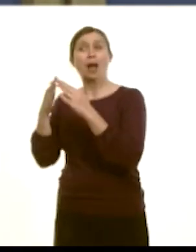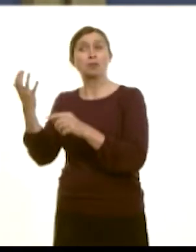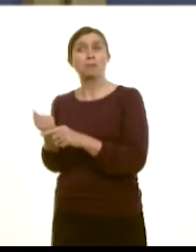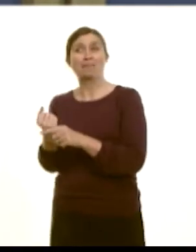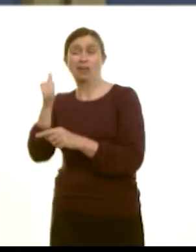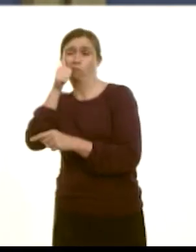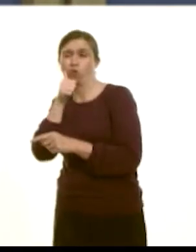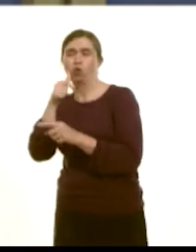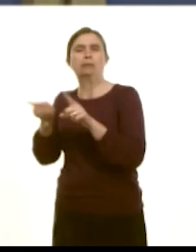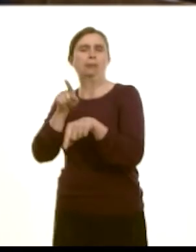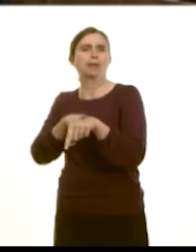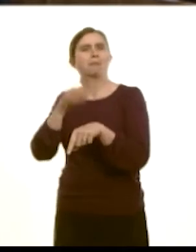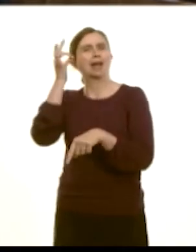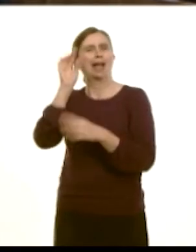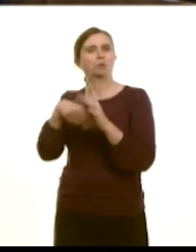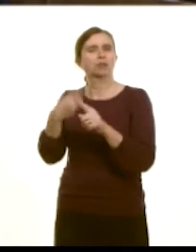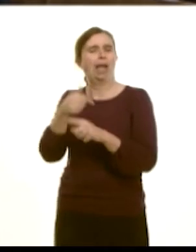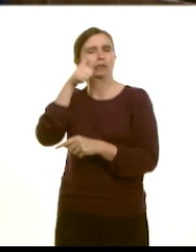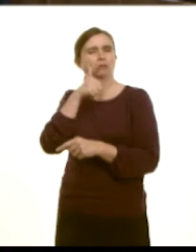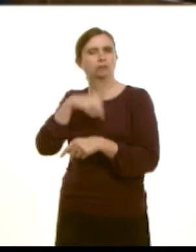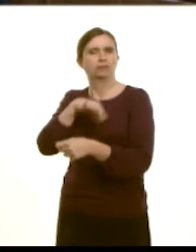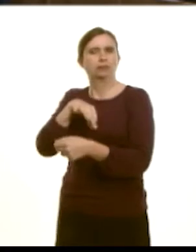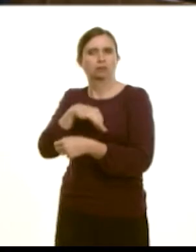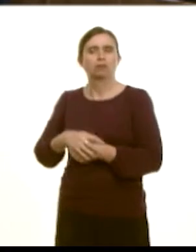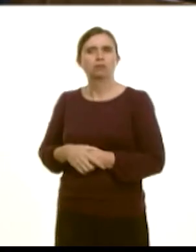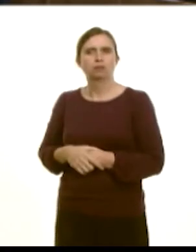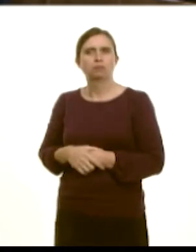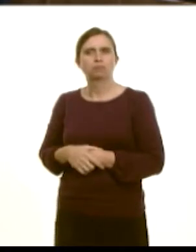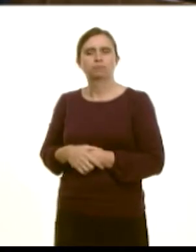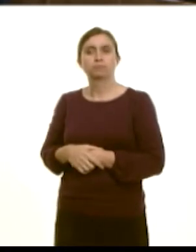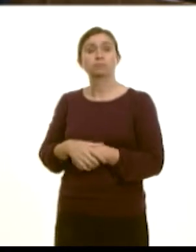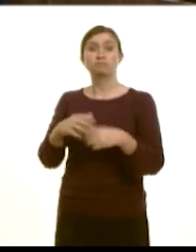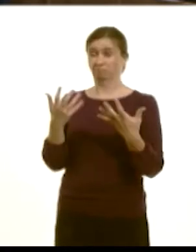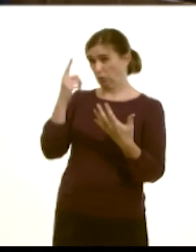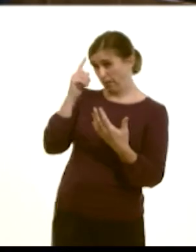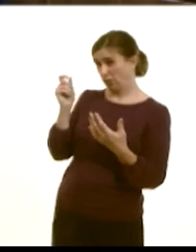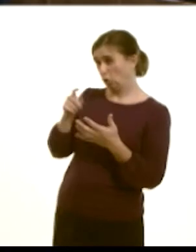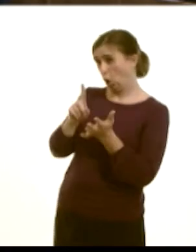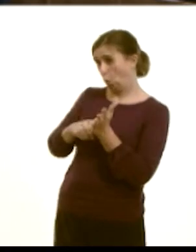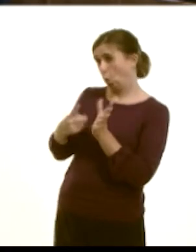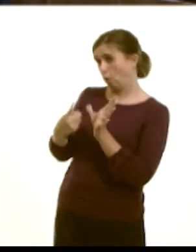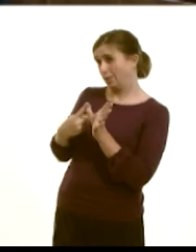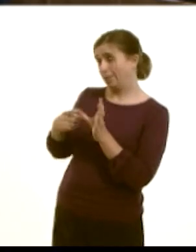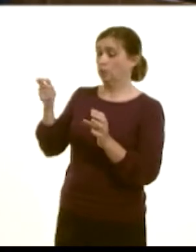Carwyn Jones: I would think that there would be an in-built incentive for local authorities to recover money that has been paid out fraudulently.